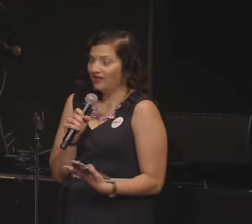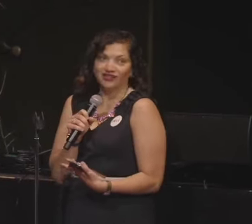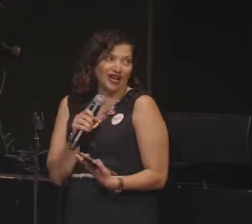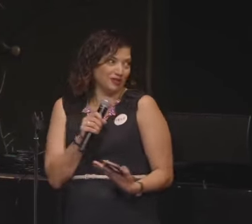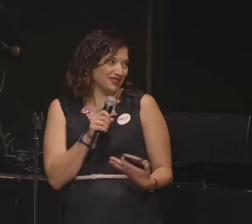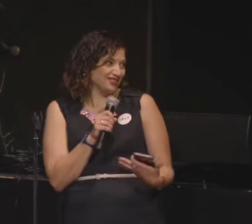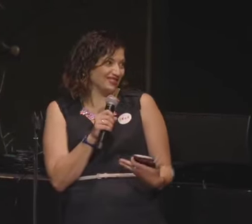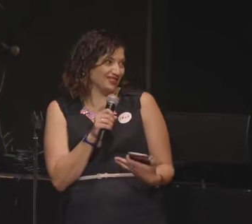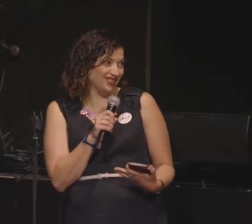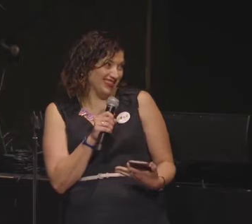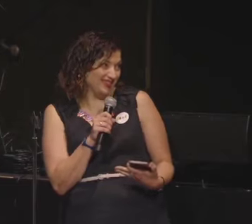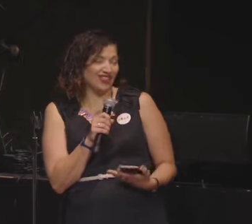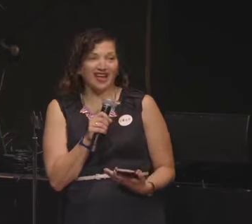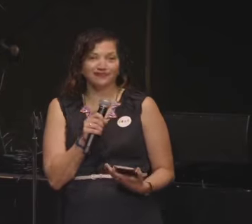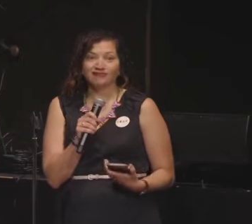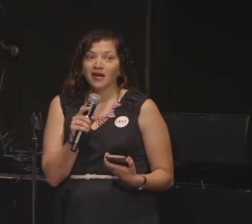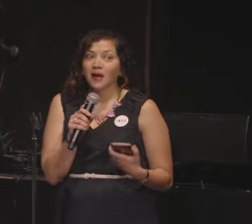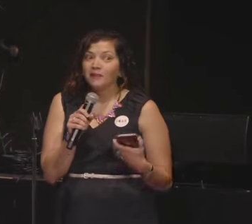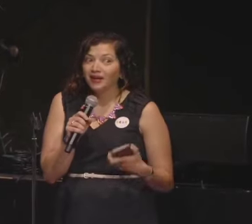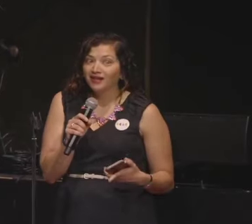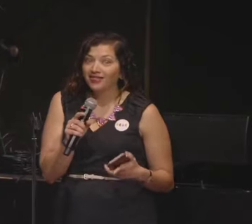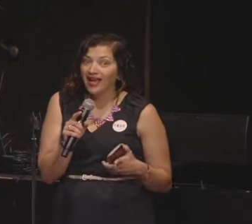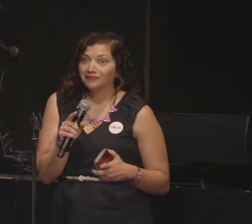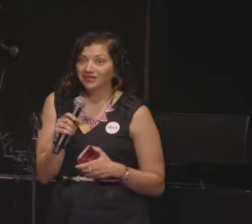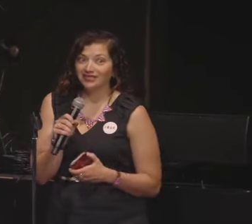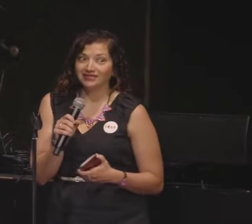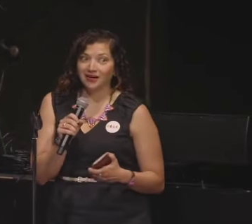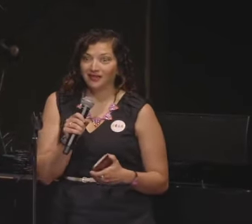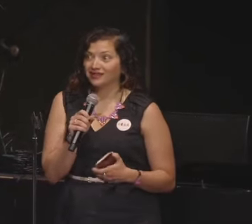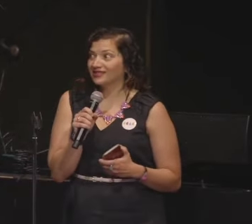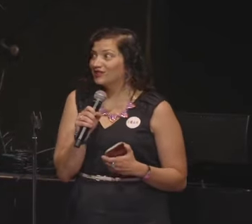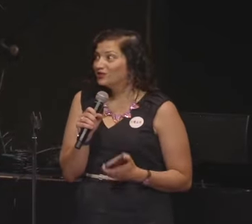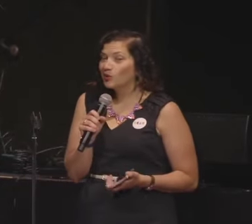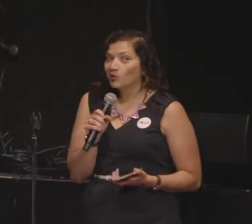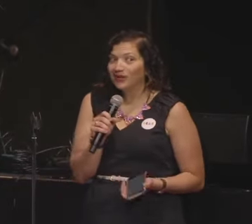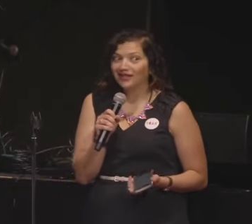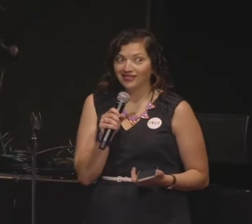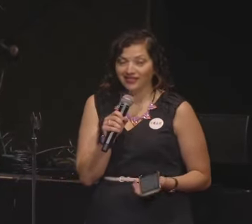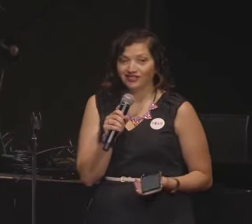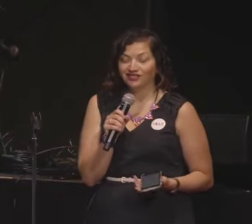with their own contributions, so thank you for that. But, that means that because there are so many theaters